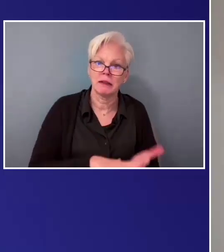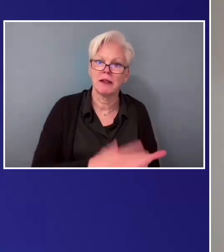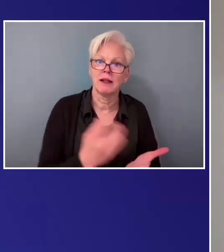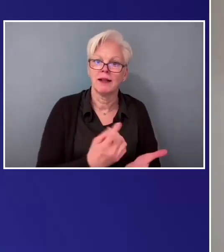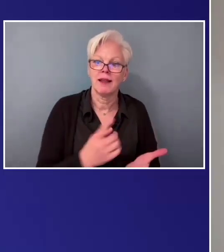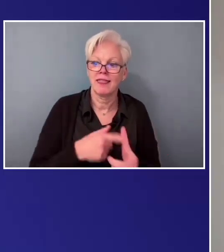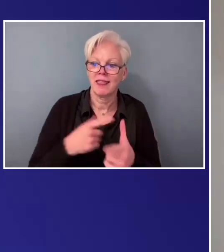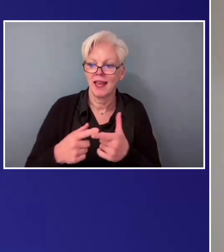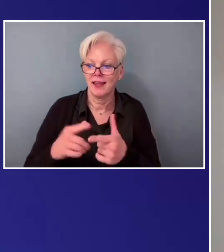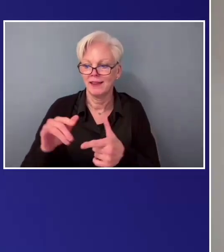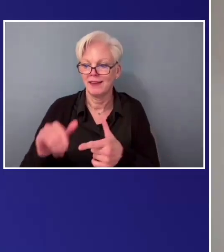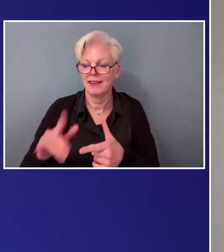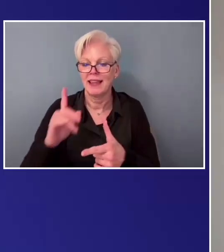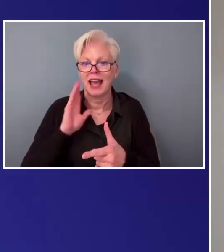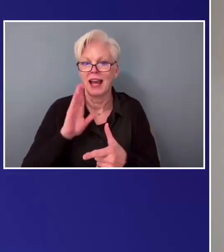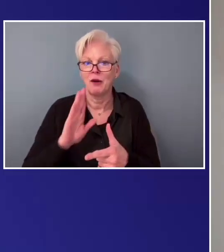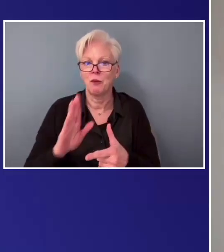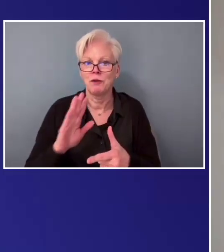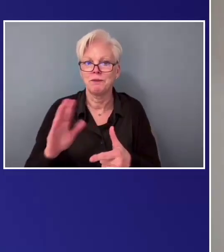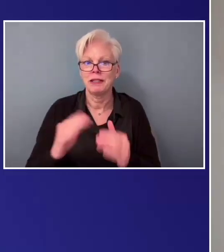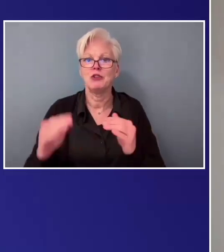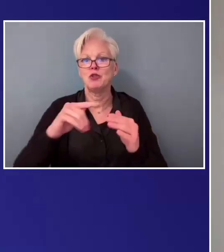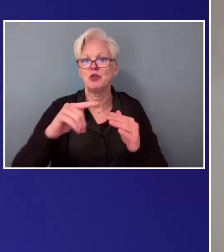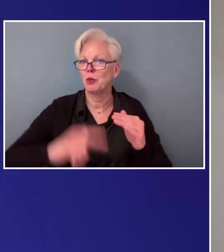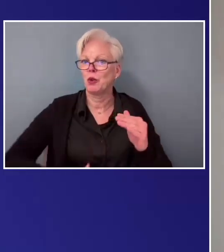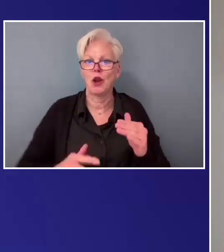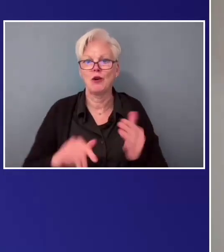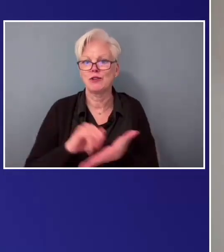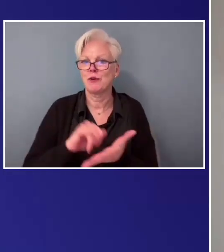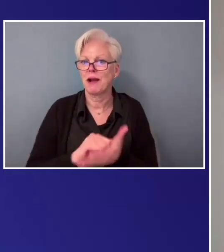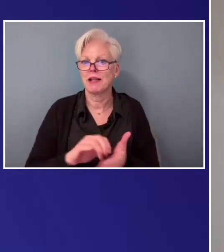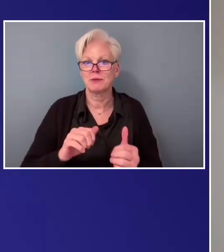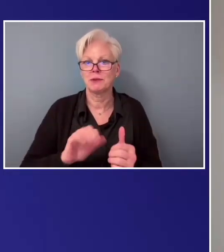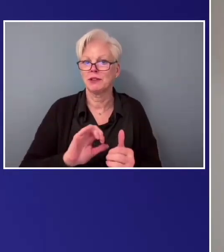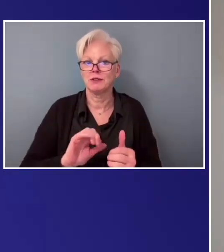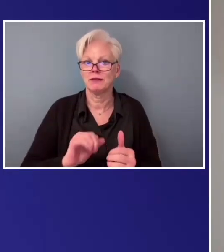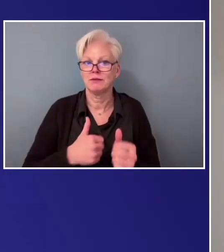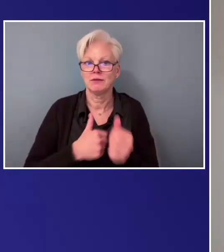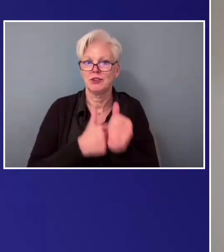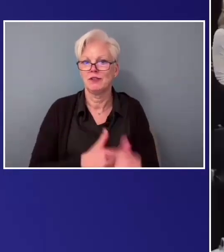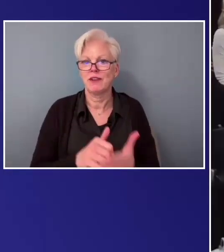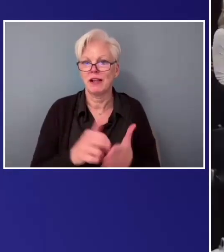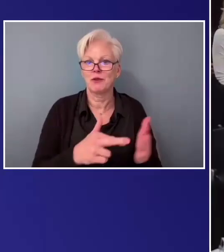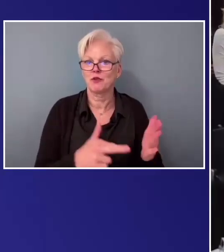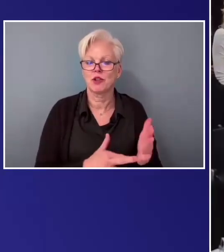been artificially too low for us to implement the rule. Sure. I would just think that you would probably want to take the same approach